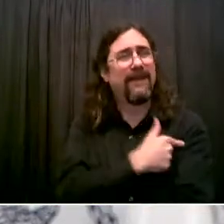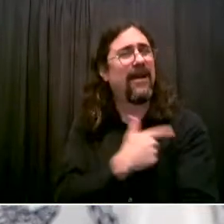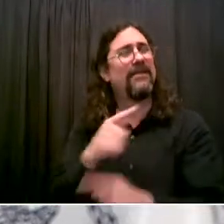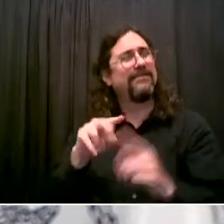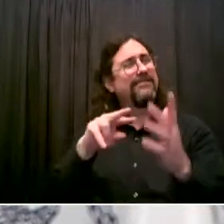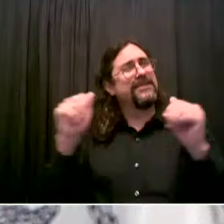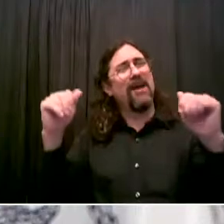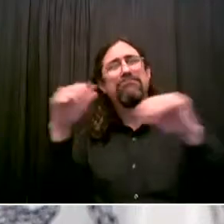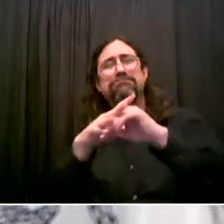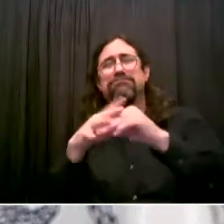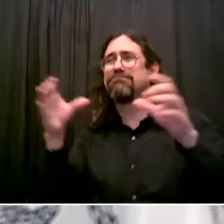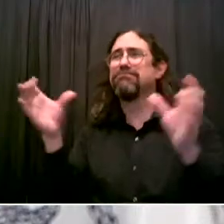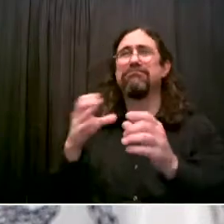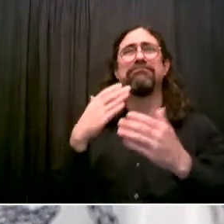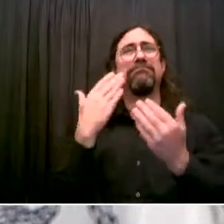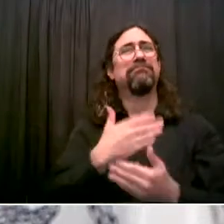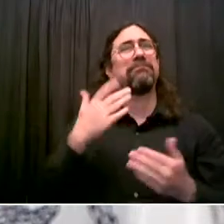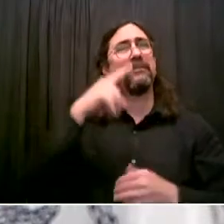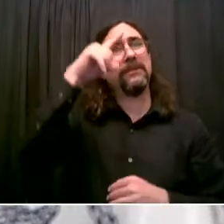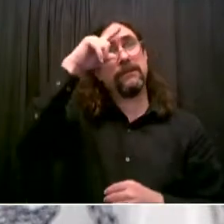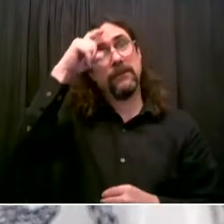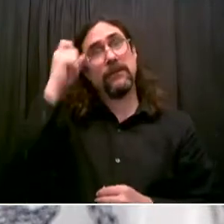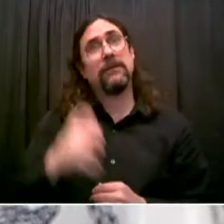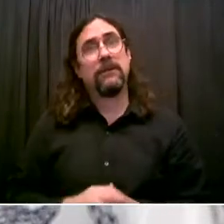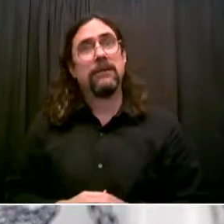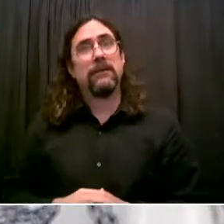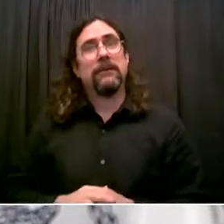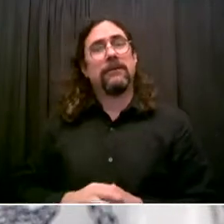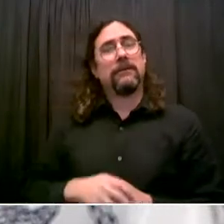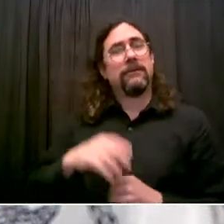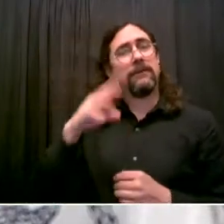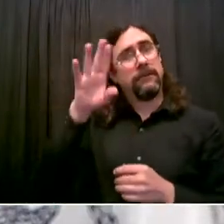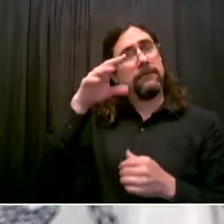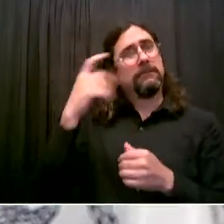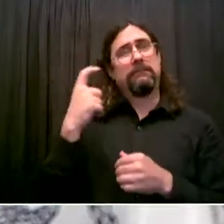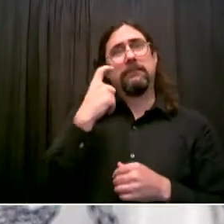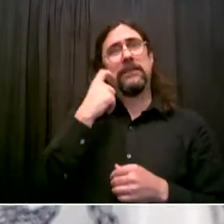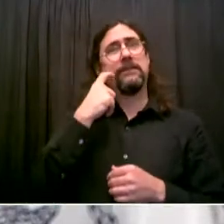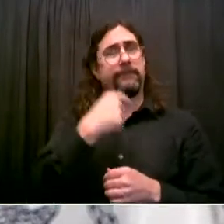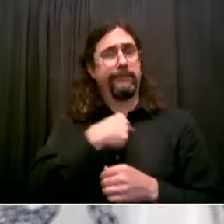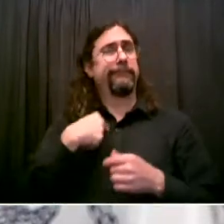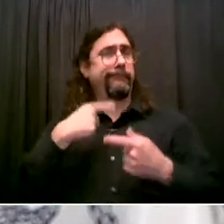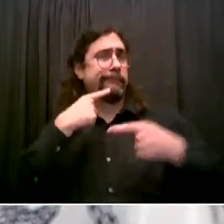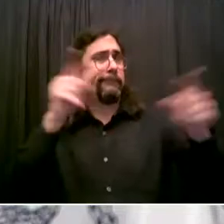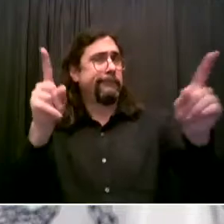ENCOURAGING WHOLEF AMLIIETOS GET VACCINATD ENOW.